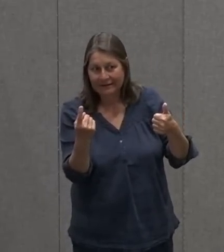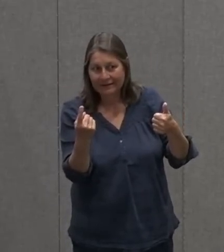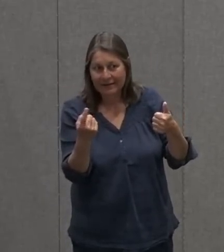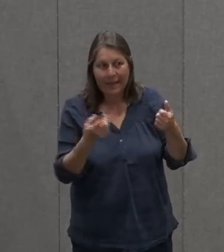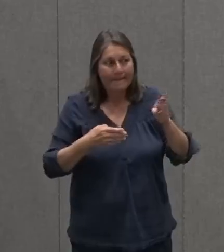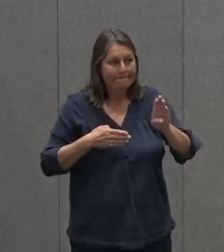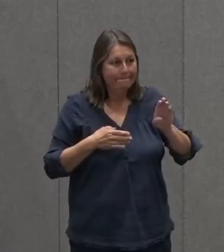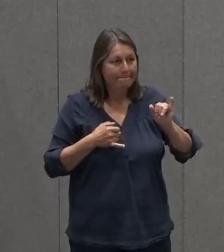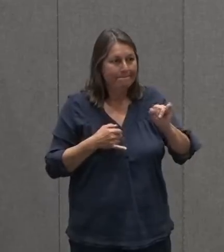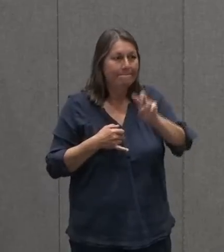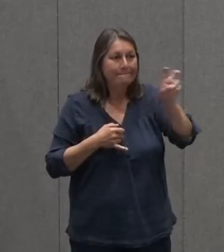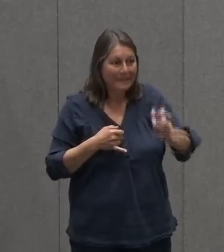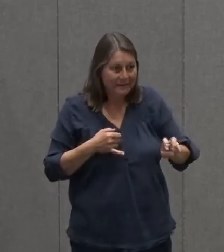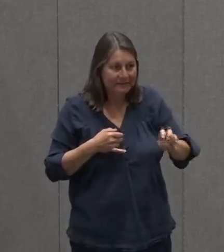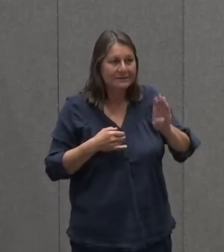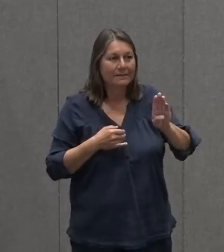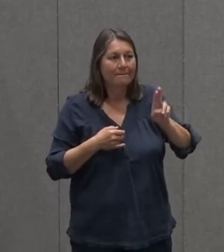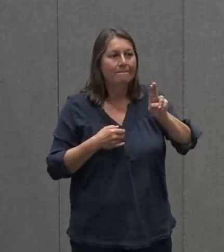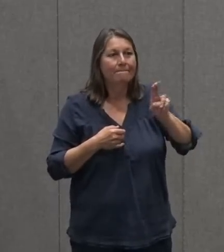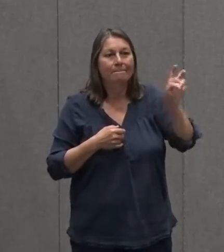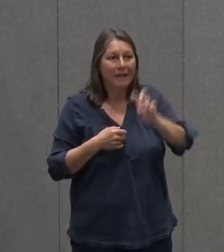Bizz buzz. Oh gosh, that was a hard one.